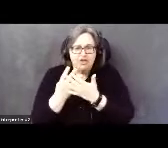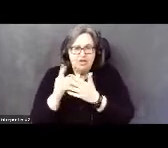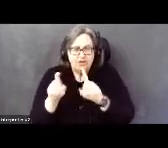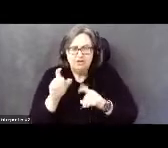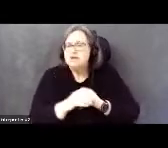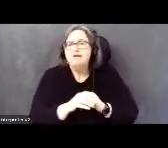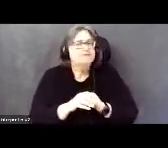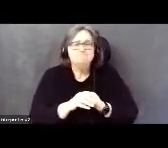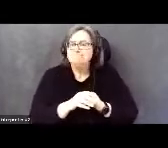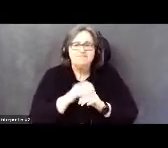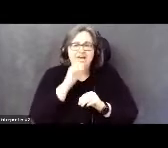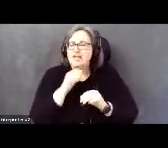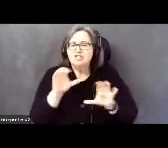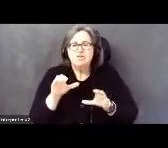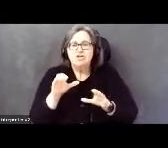the required brain injury screen.